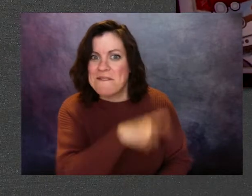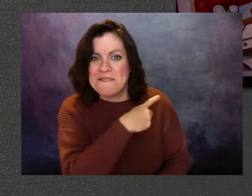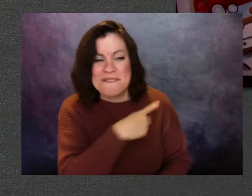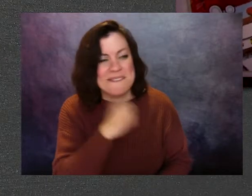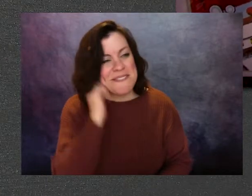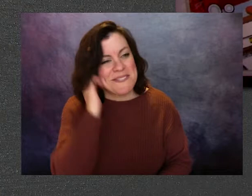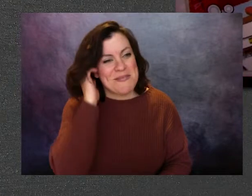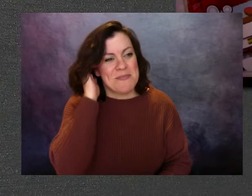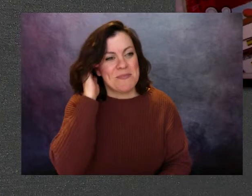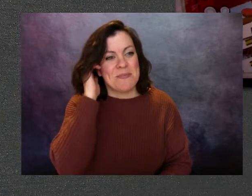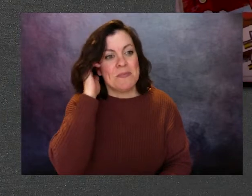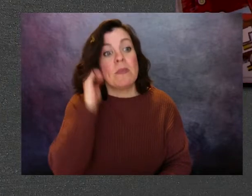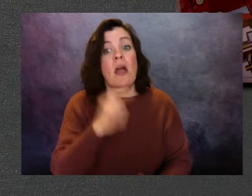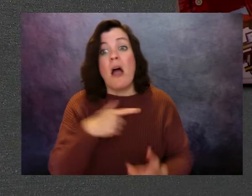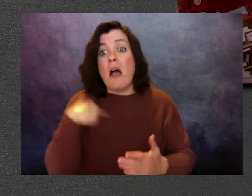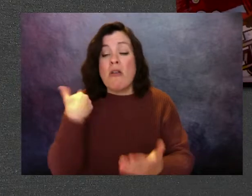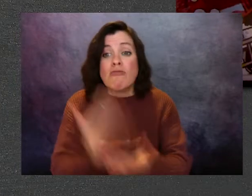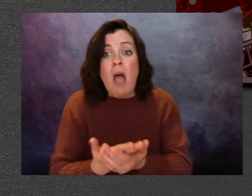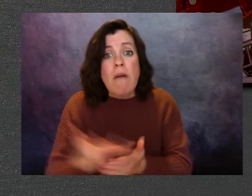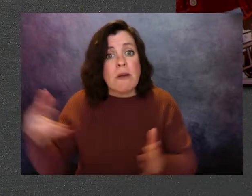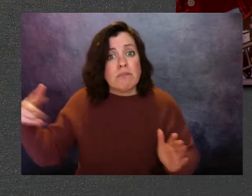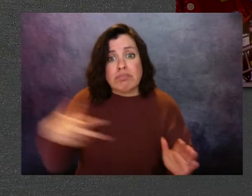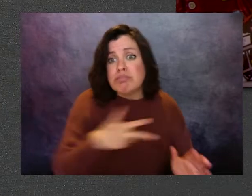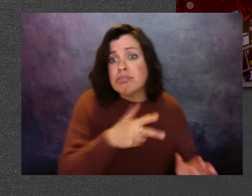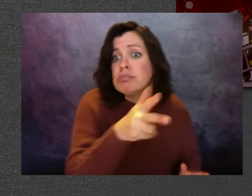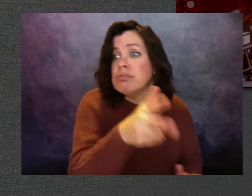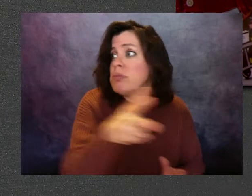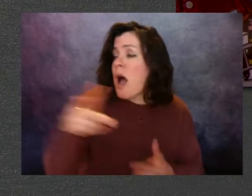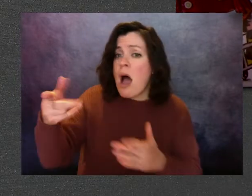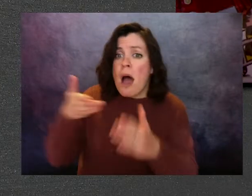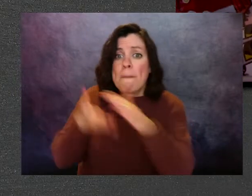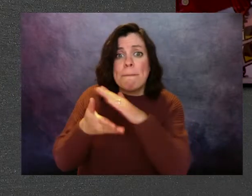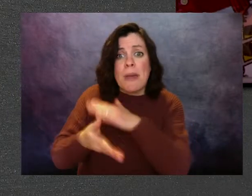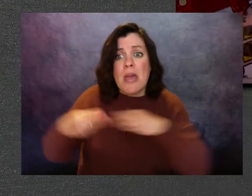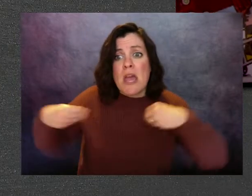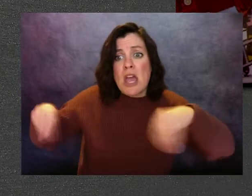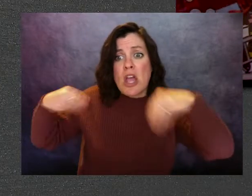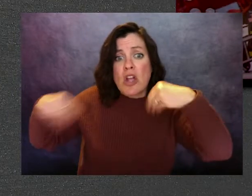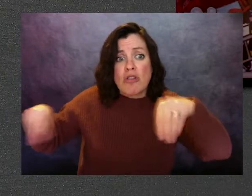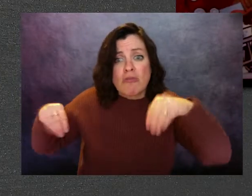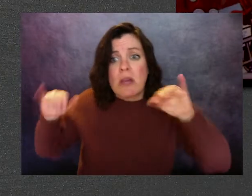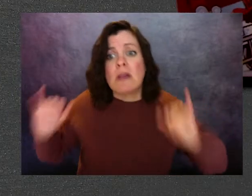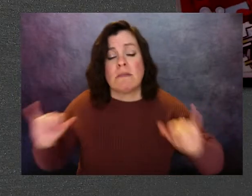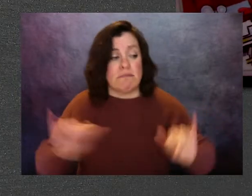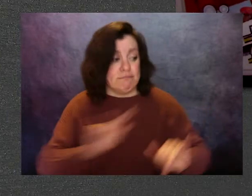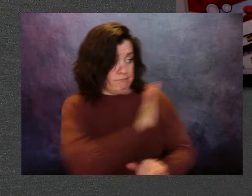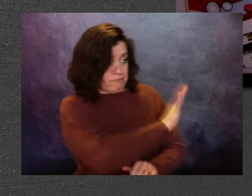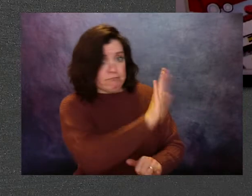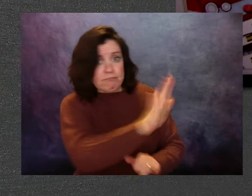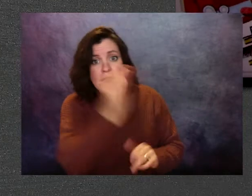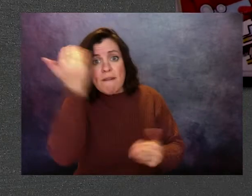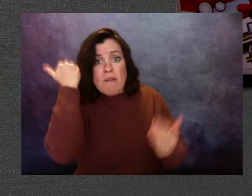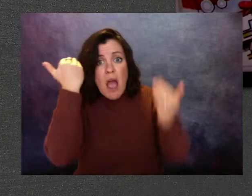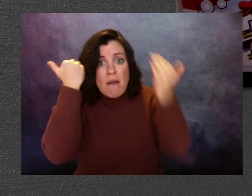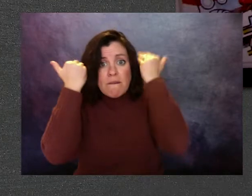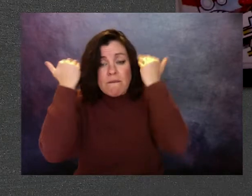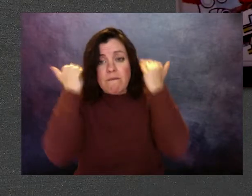The fire is at the bakery. Each firefighter has a job to do. Can you see the different jobs that the firefighters are